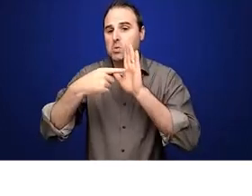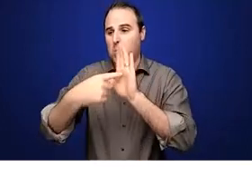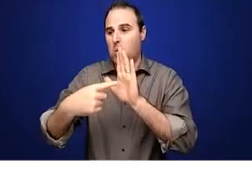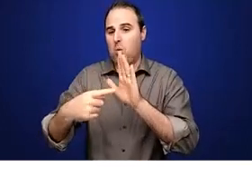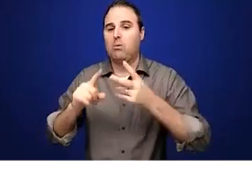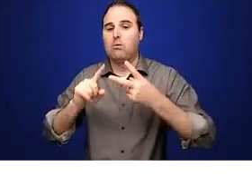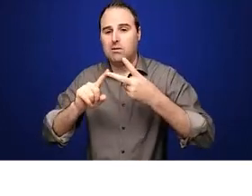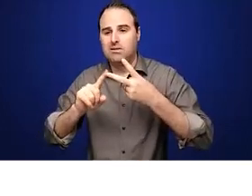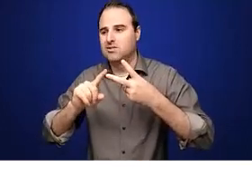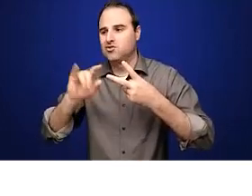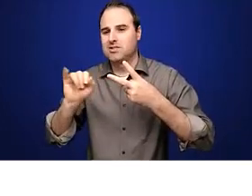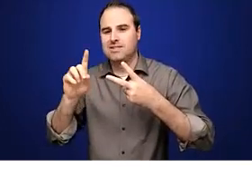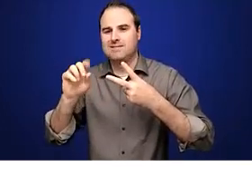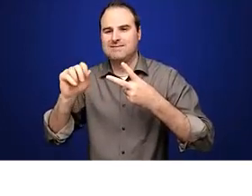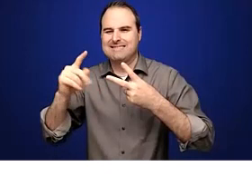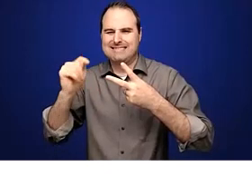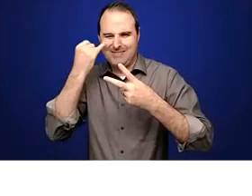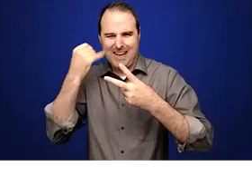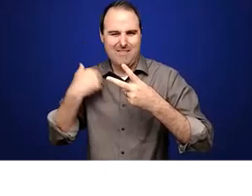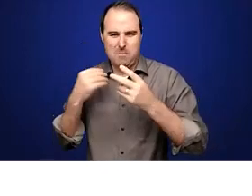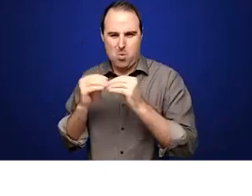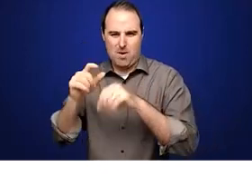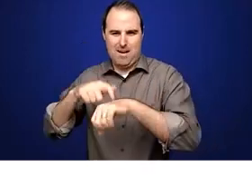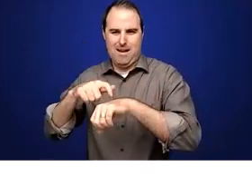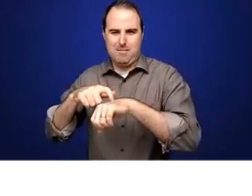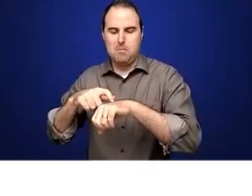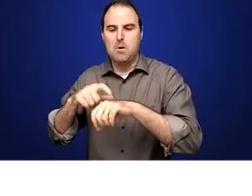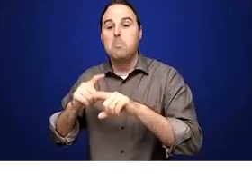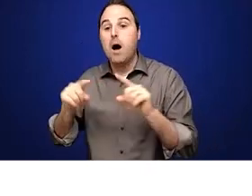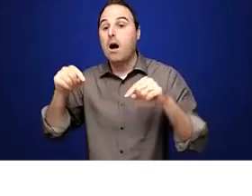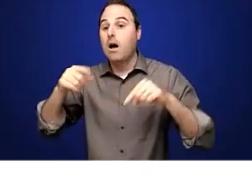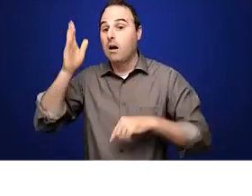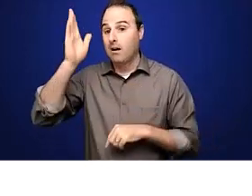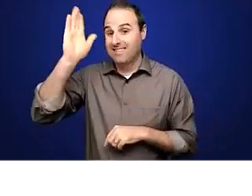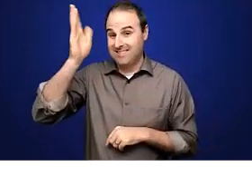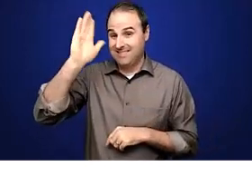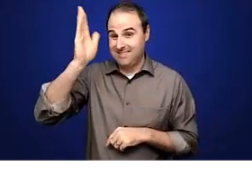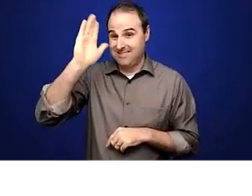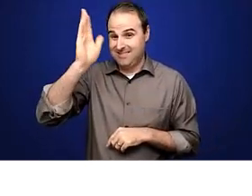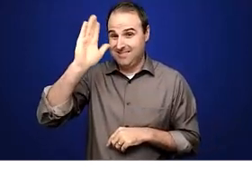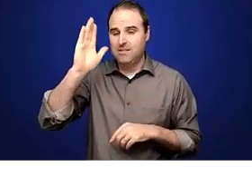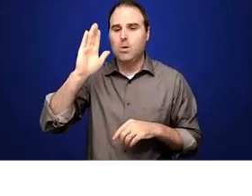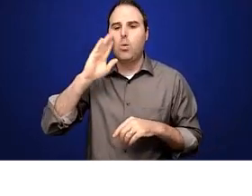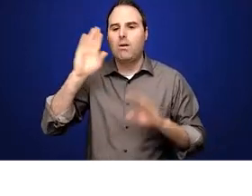But for the bulk of this presentation, I'll focus on the partnership and relationships